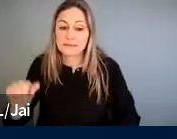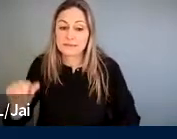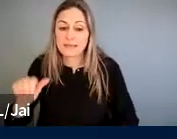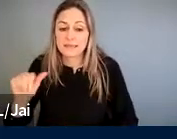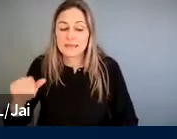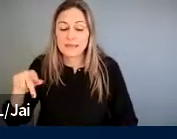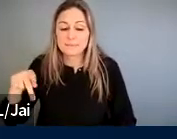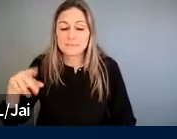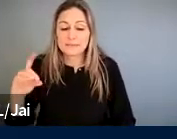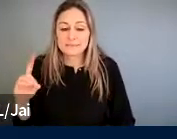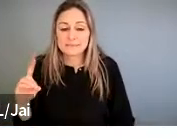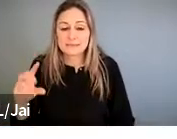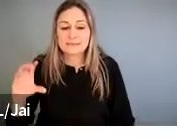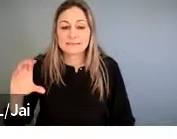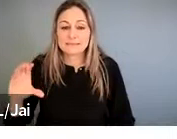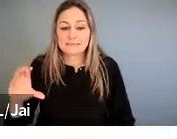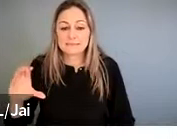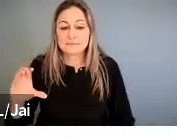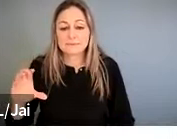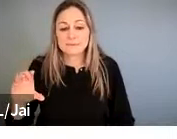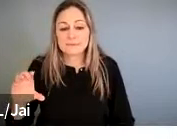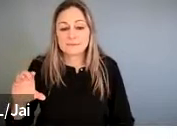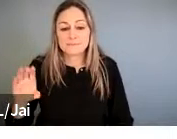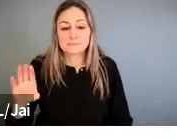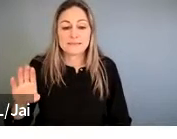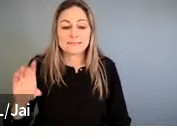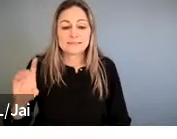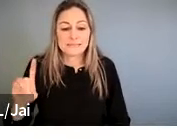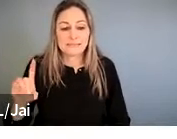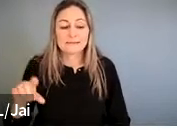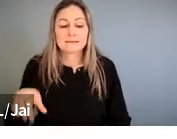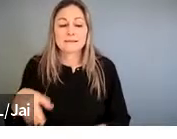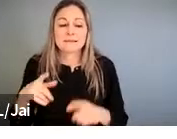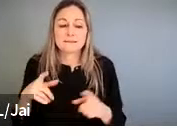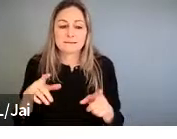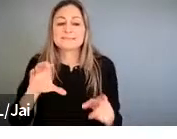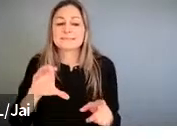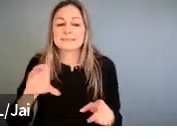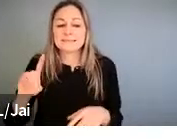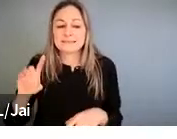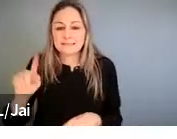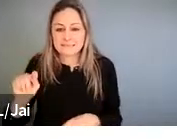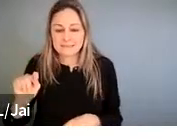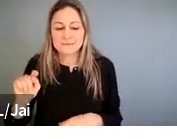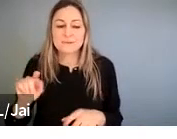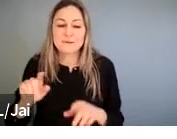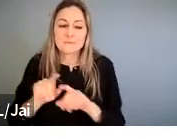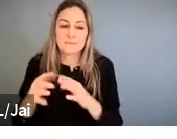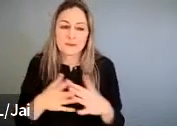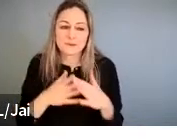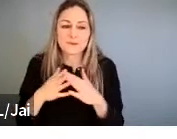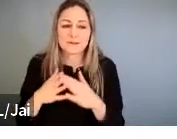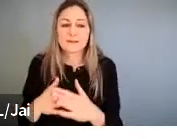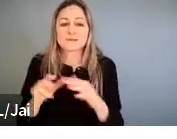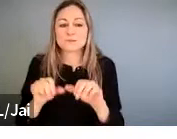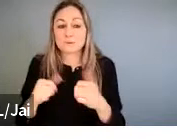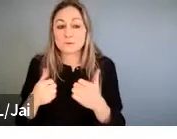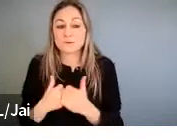and CDT by e mail. The American Association of People With Disabilities can be reached at